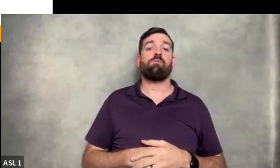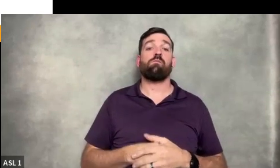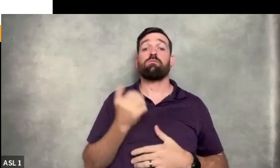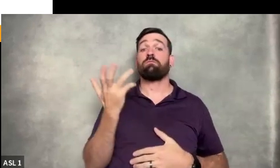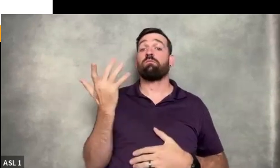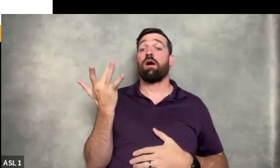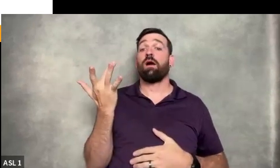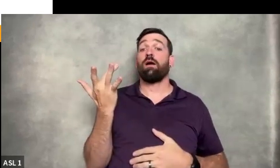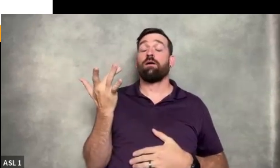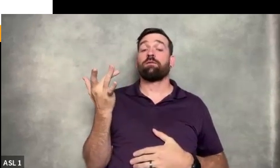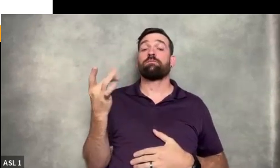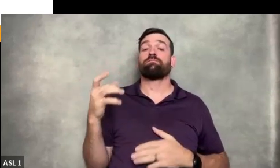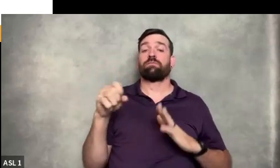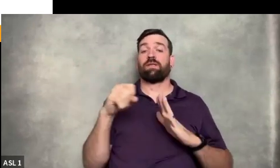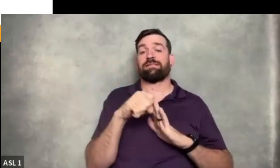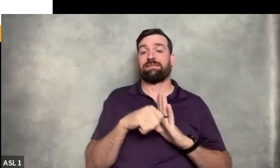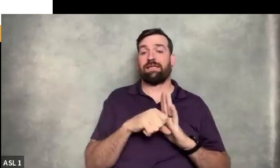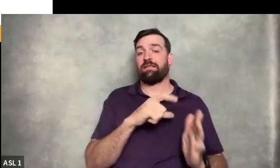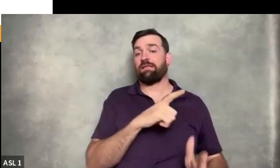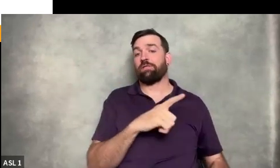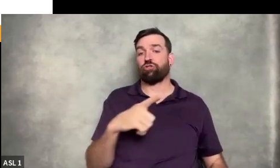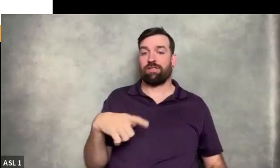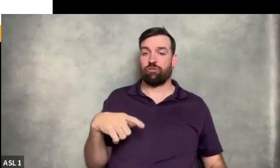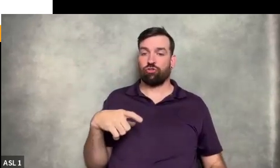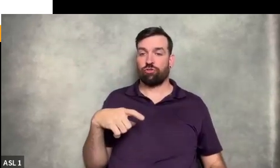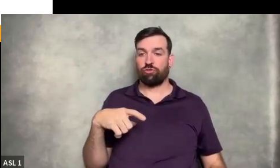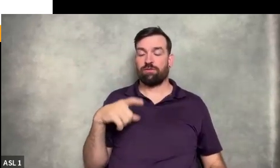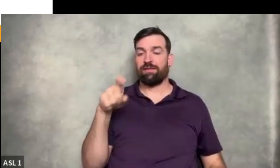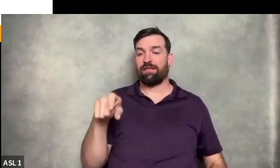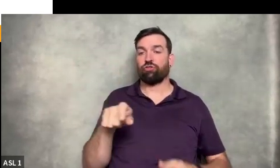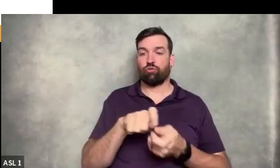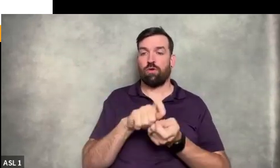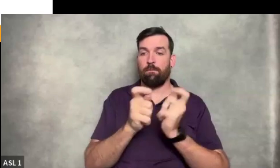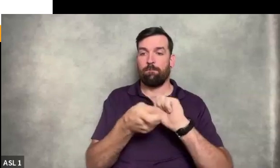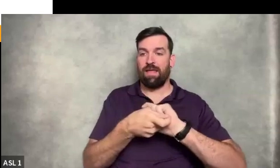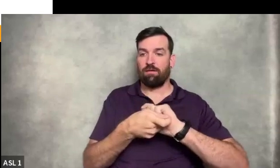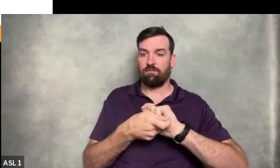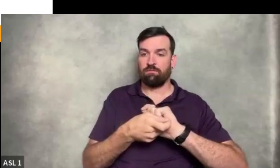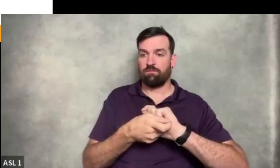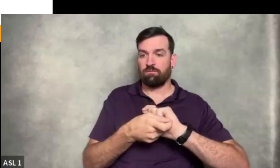that is that the state legislature is going to need to amend this statute in order to change the